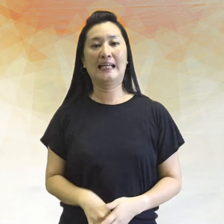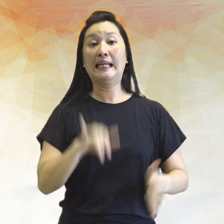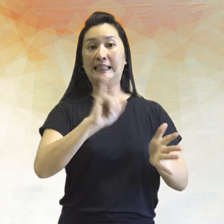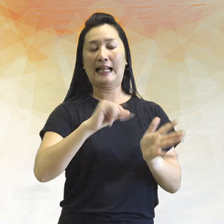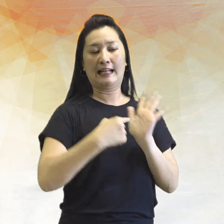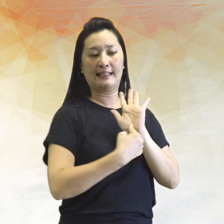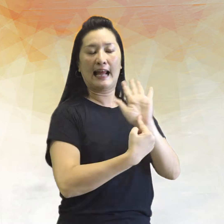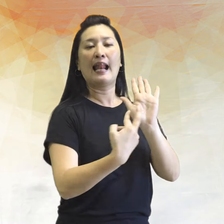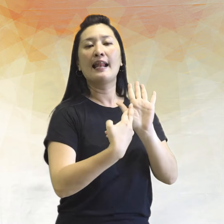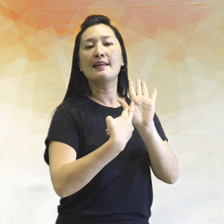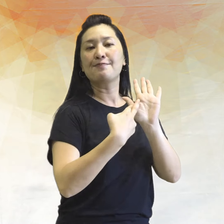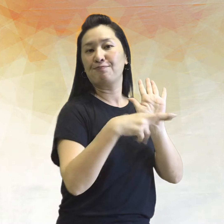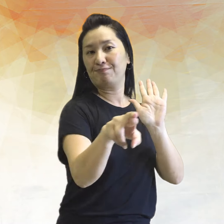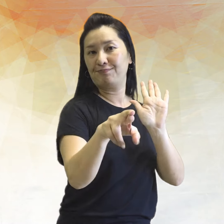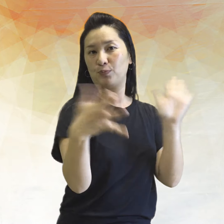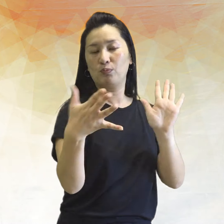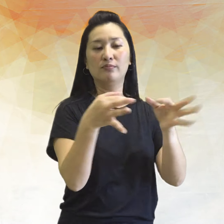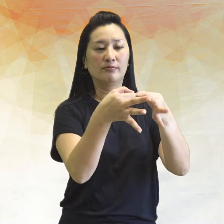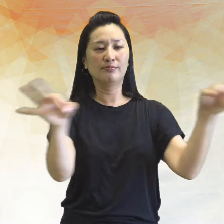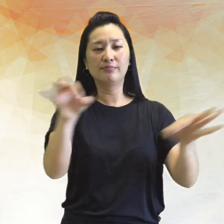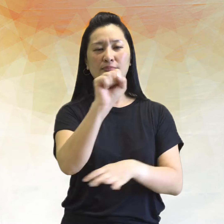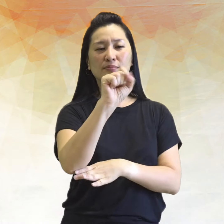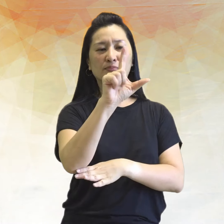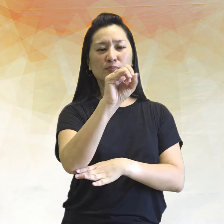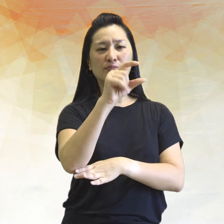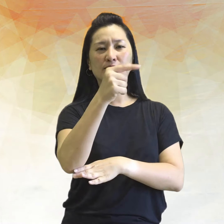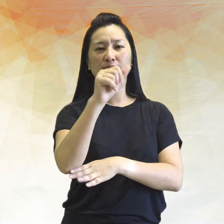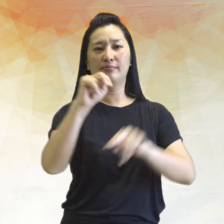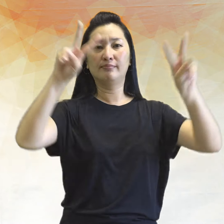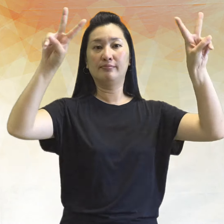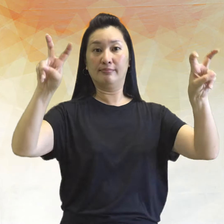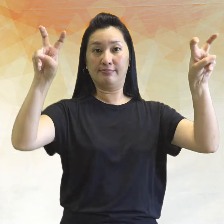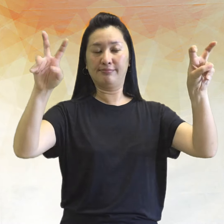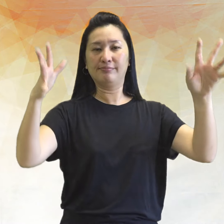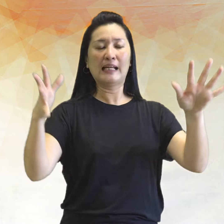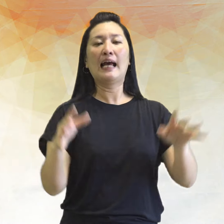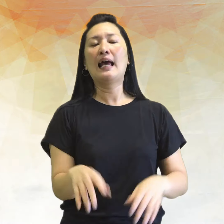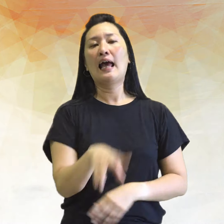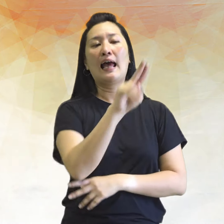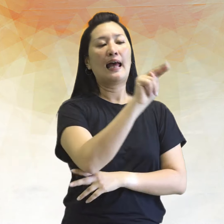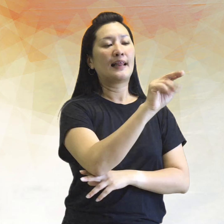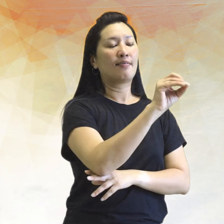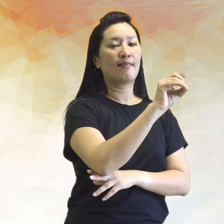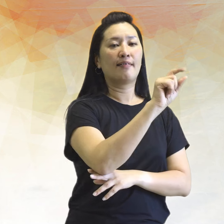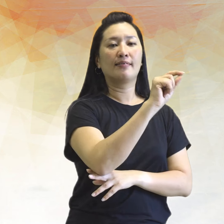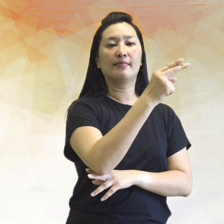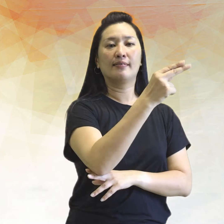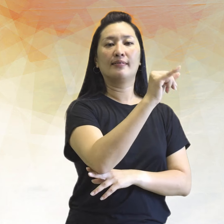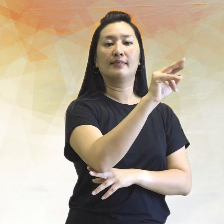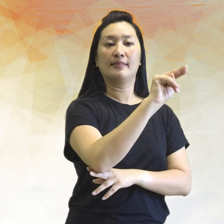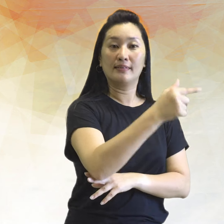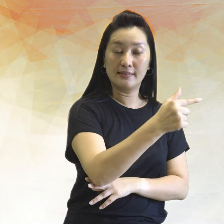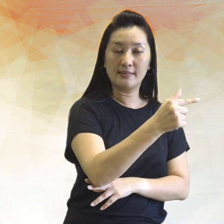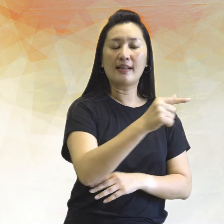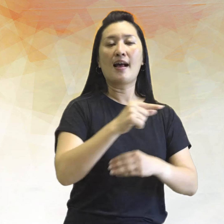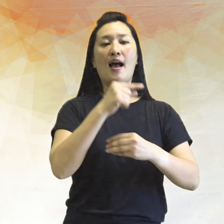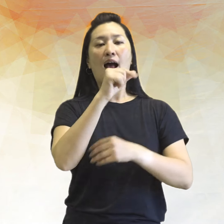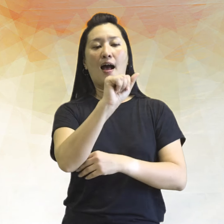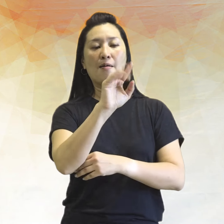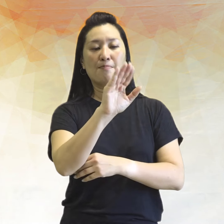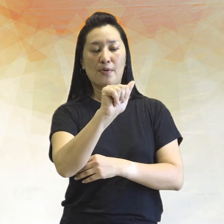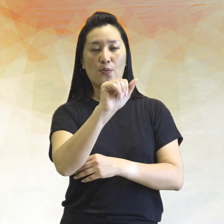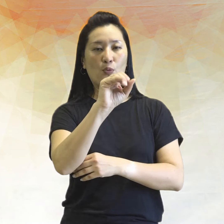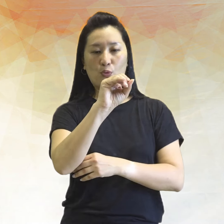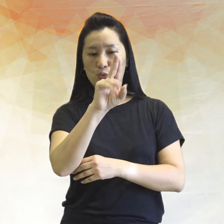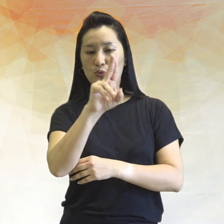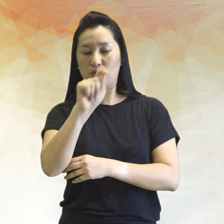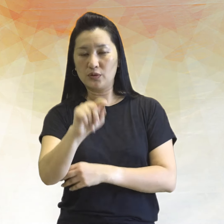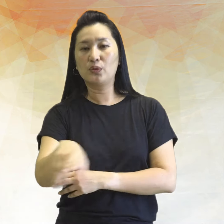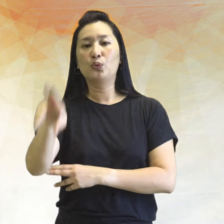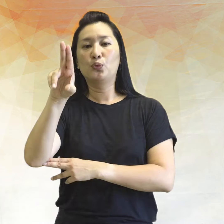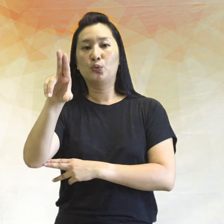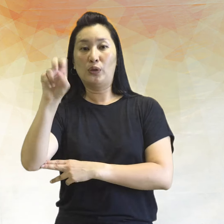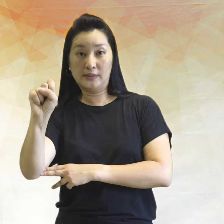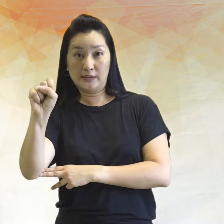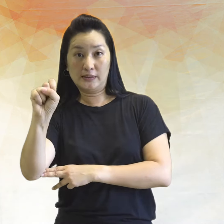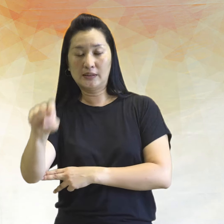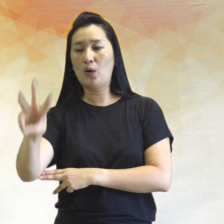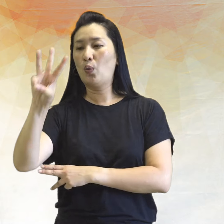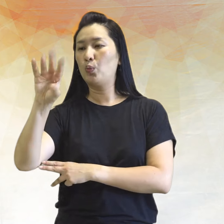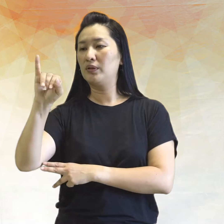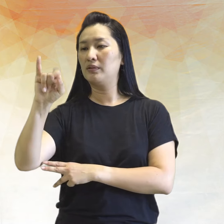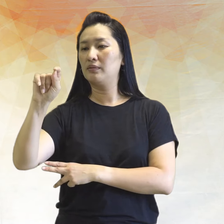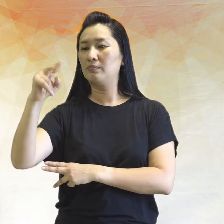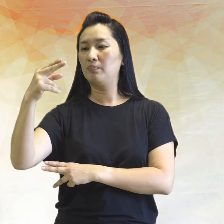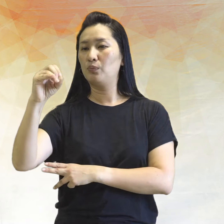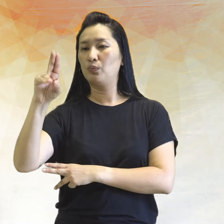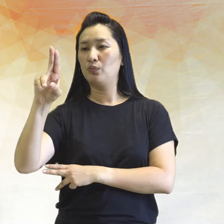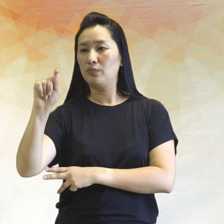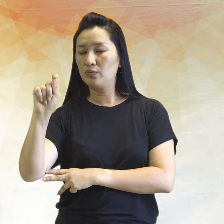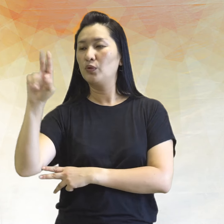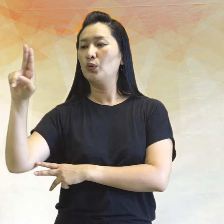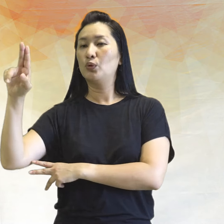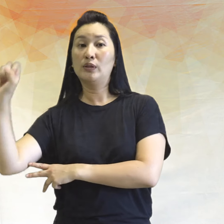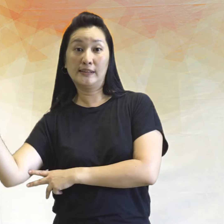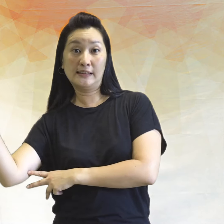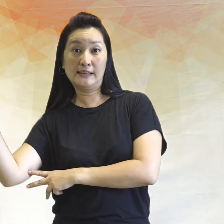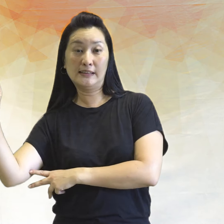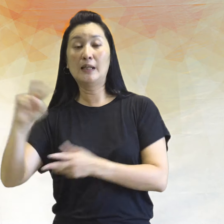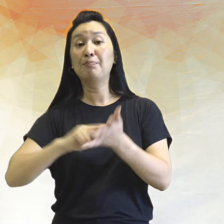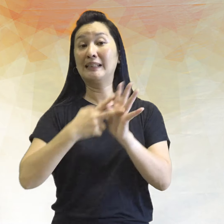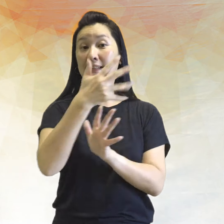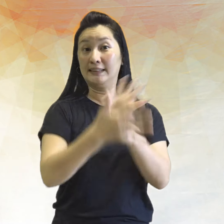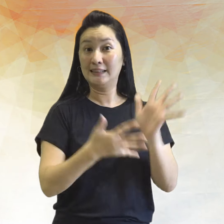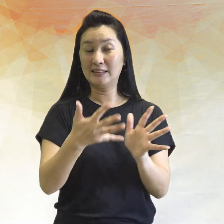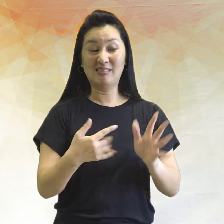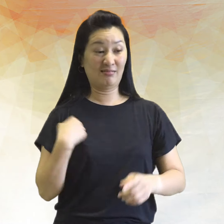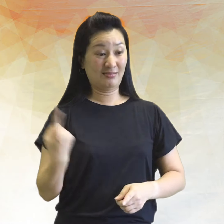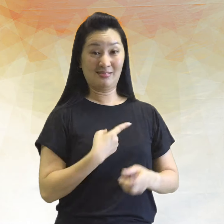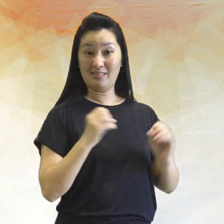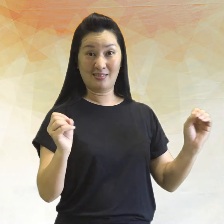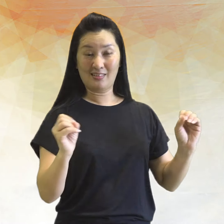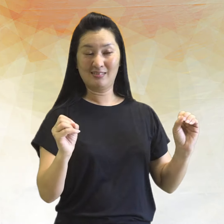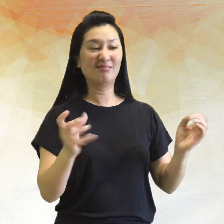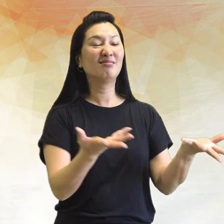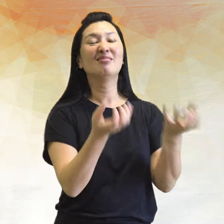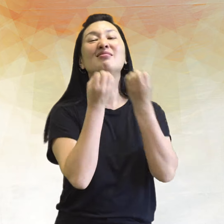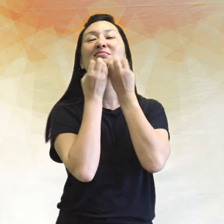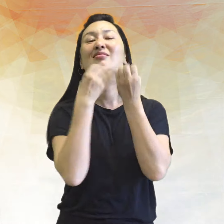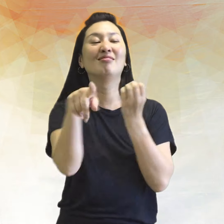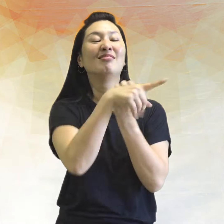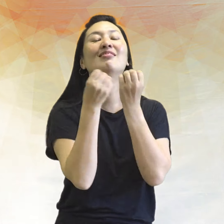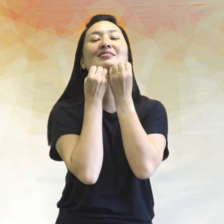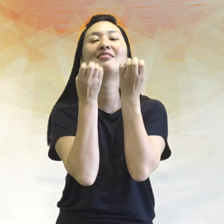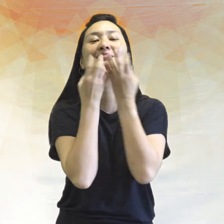This is a reflection of the slogan, "Nothing About Us Without Us".